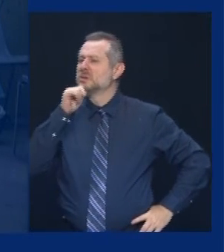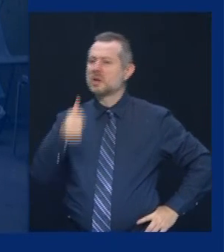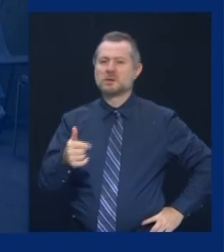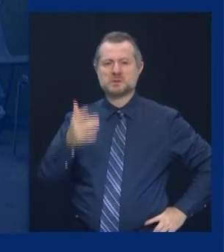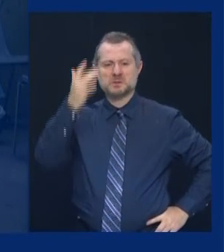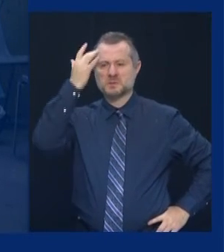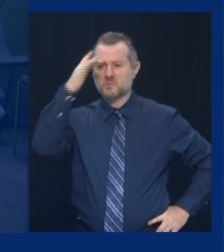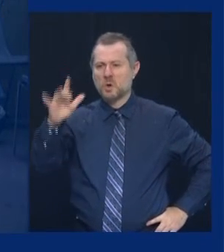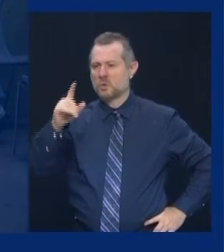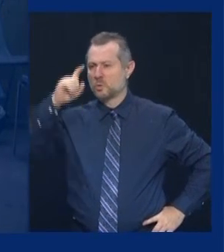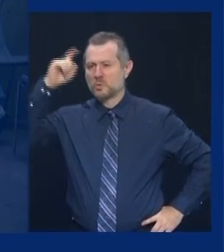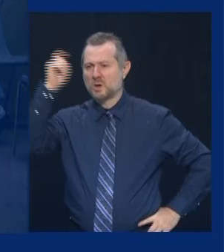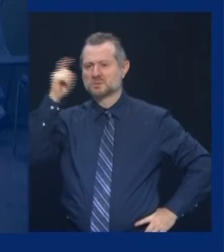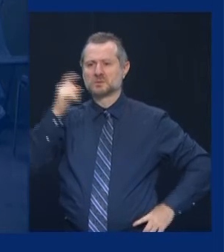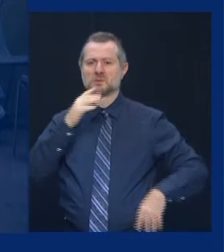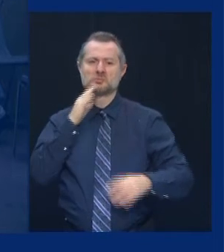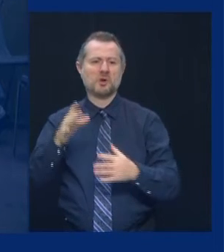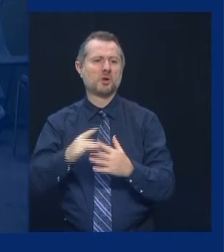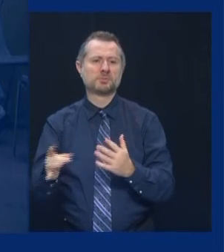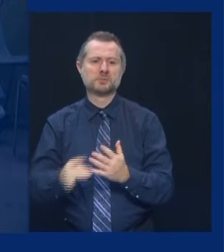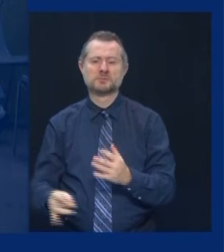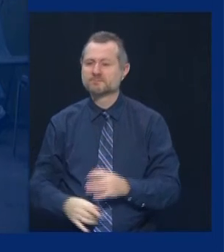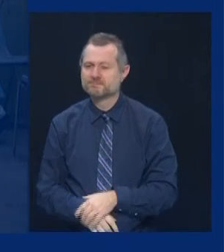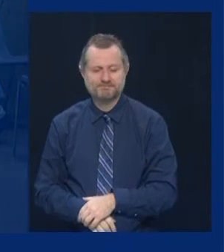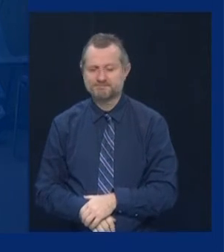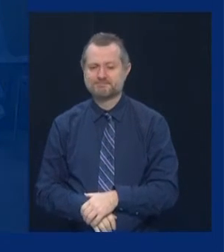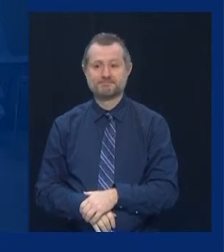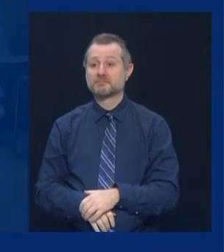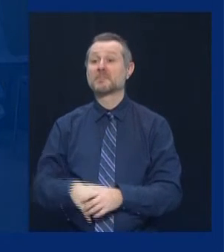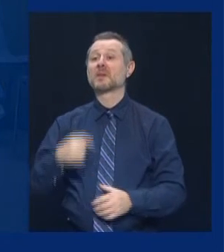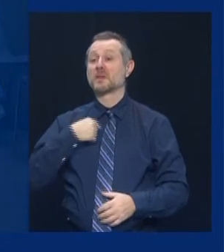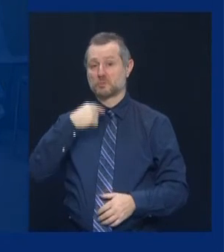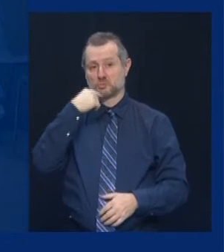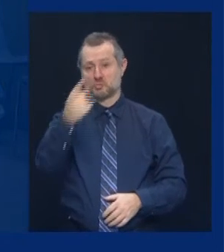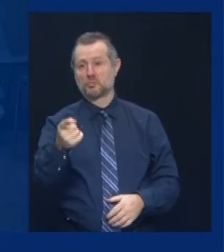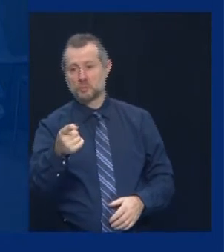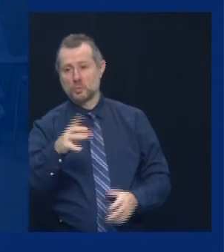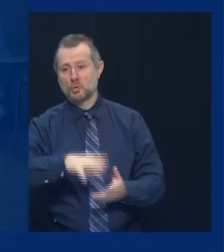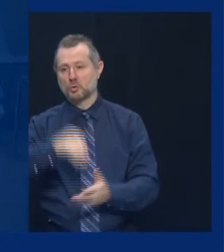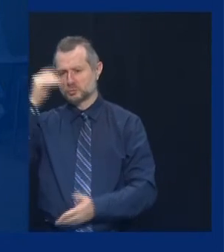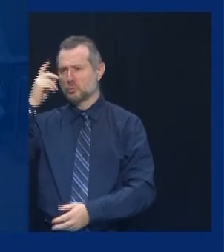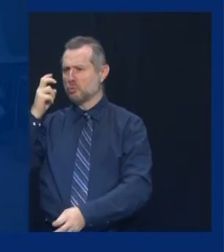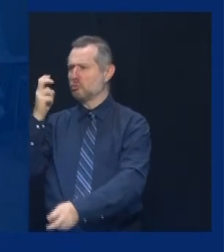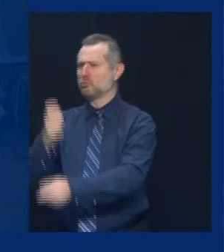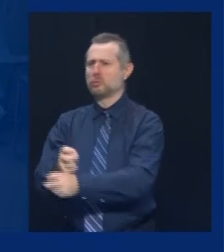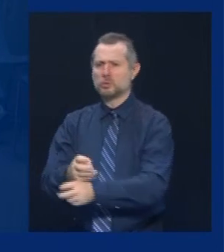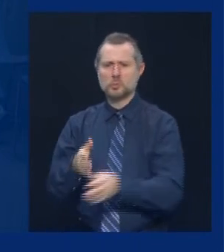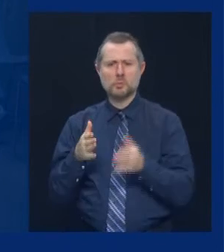JUST NOT -- IS NOT A VIABLE